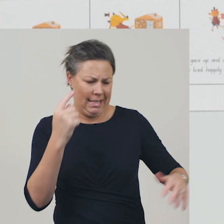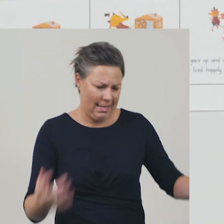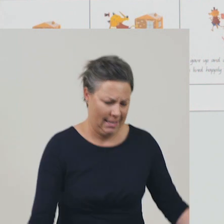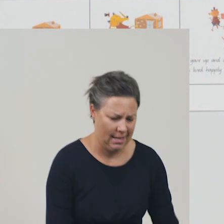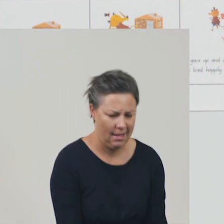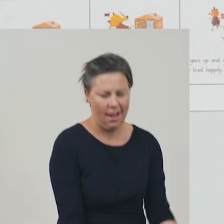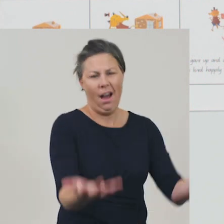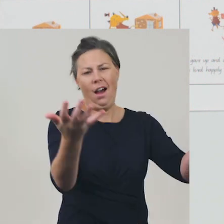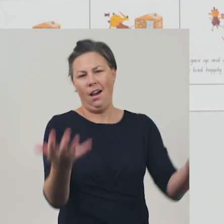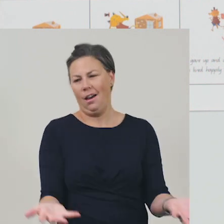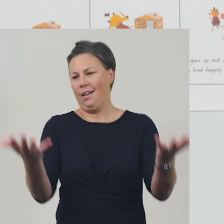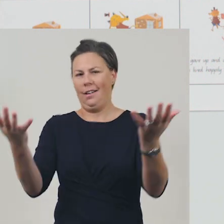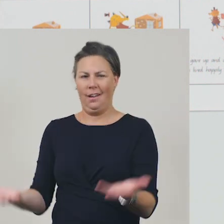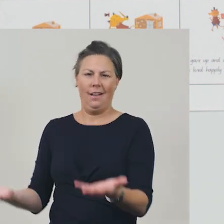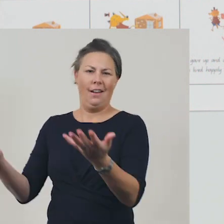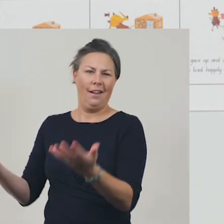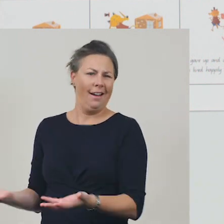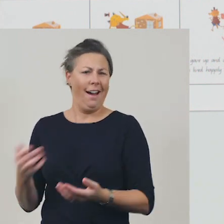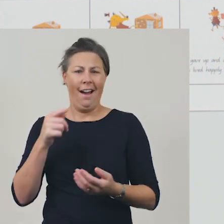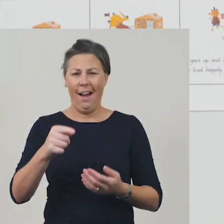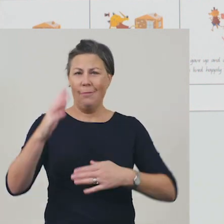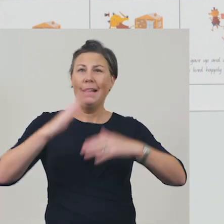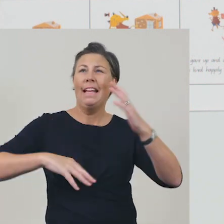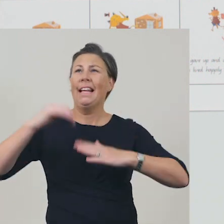it didn’t take the first little pig long to build her house.